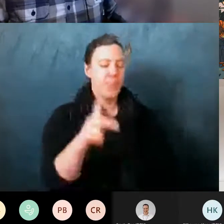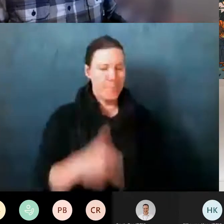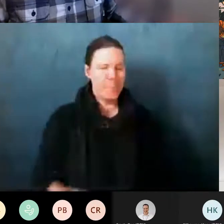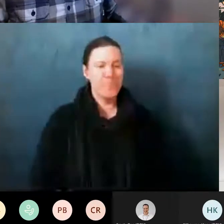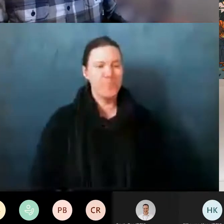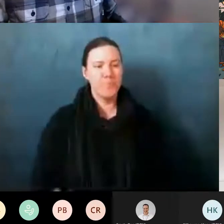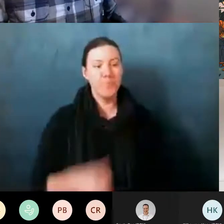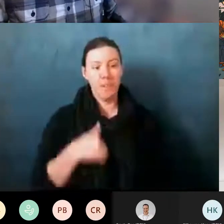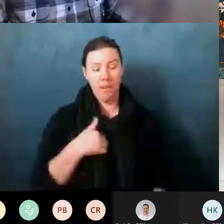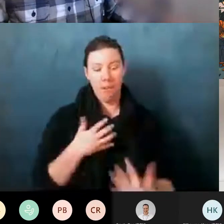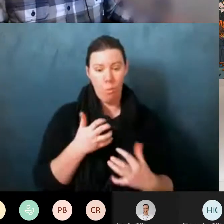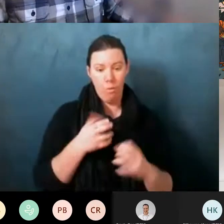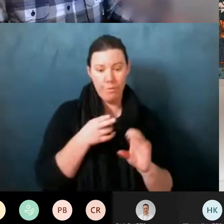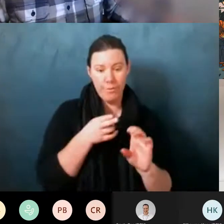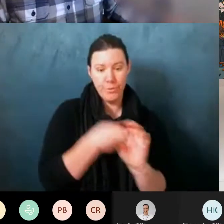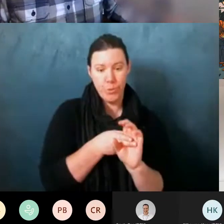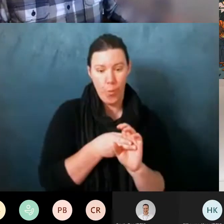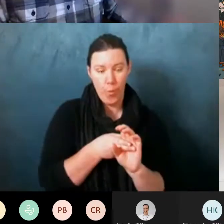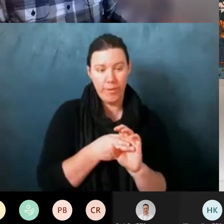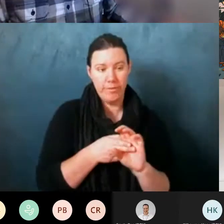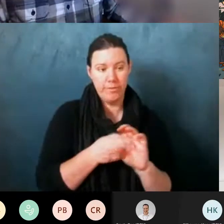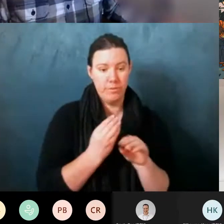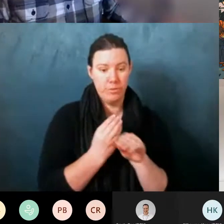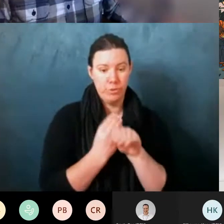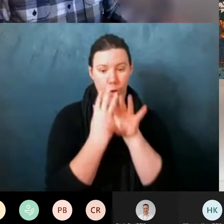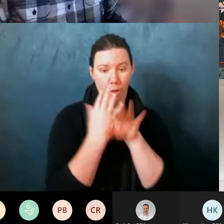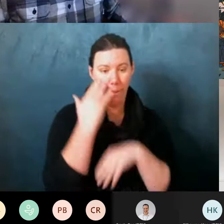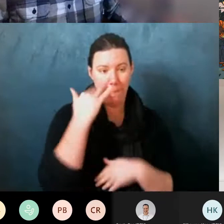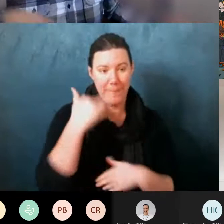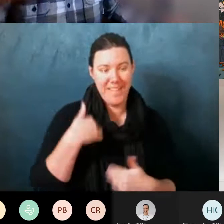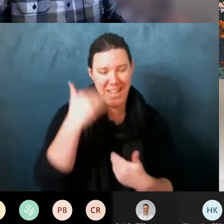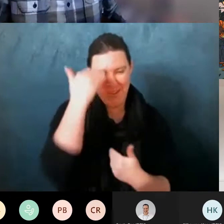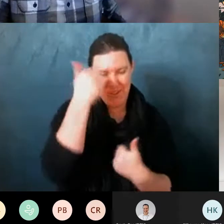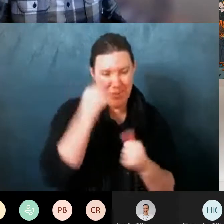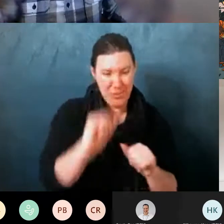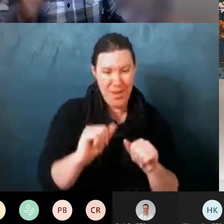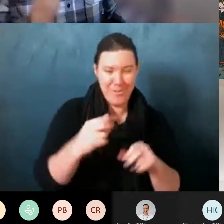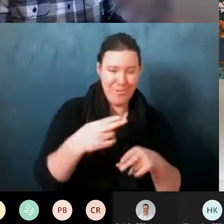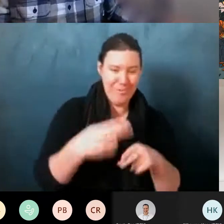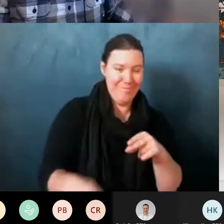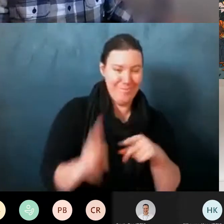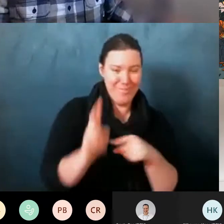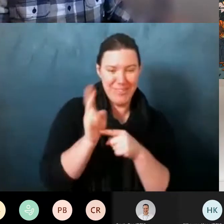just to kind of talk and share my story. I know I have two minutes, so I'm obviously,